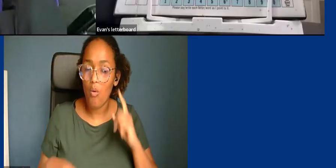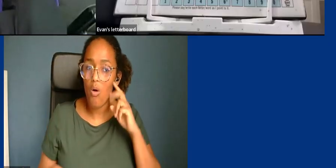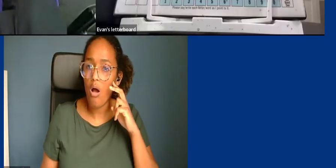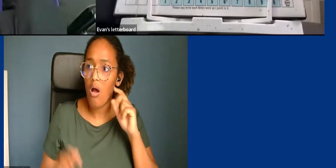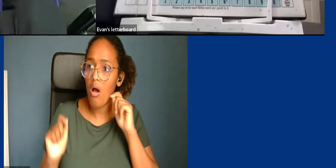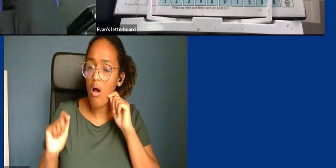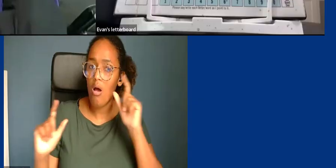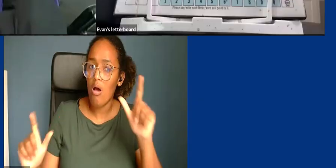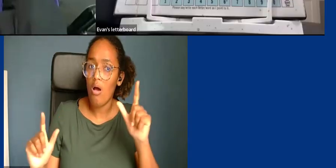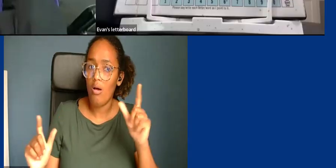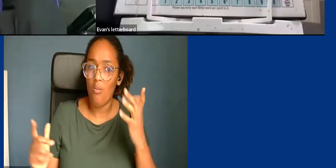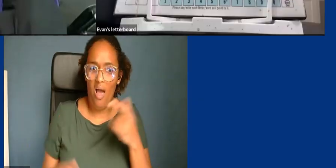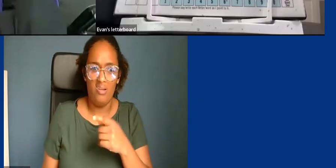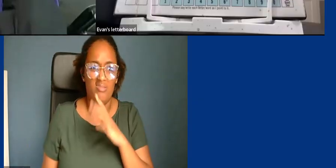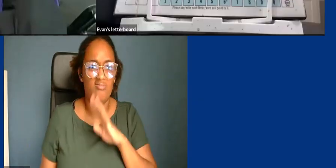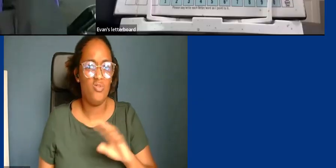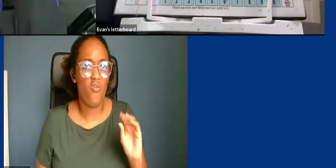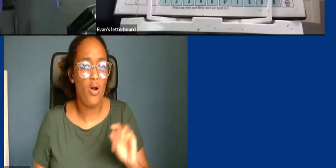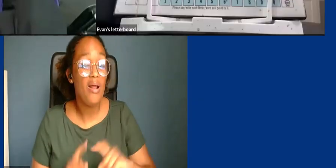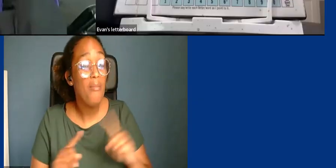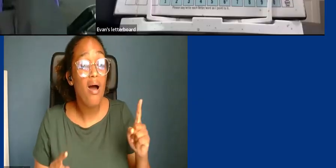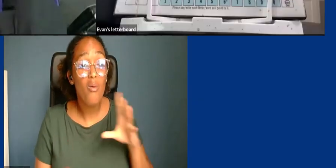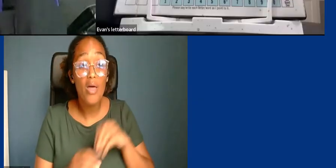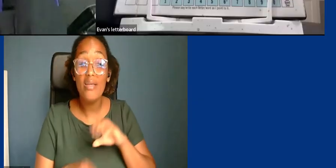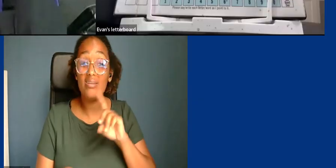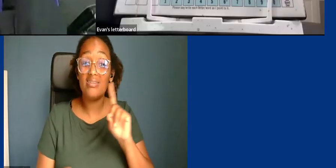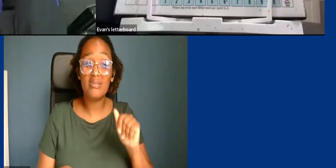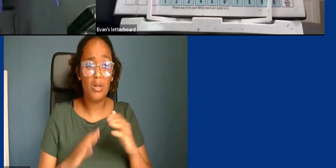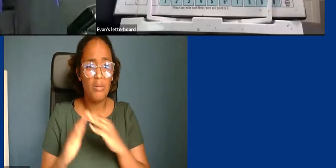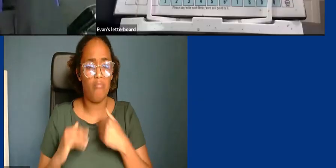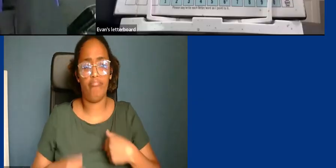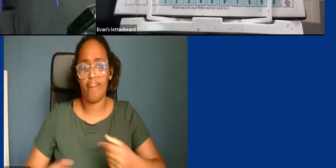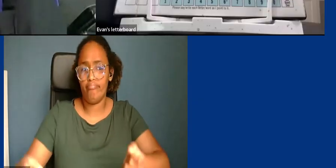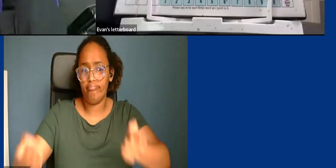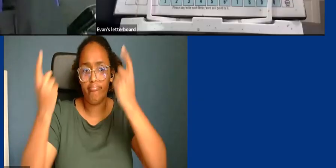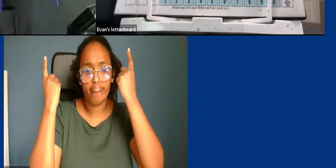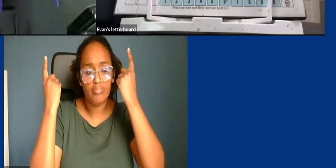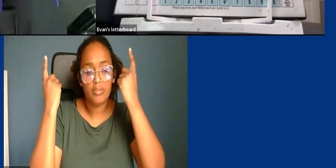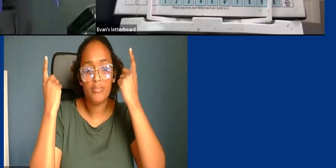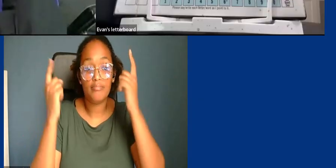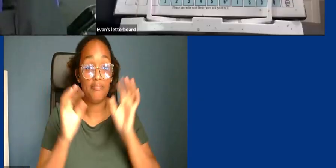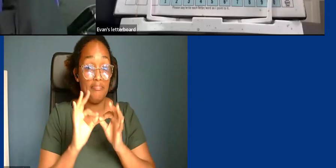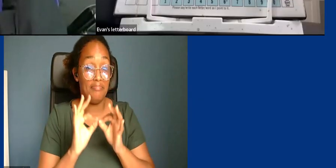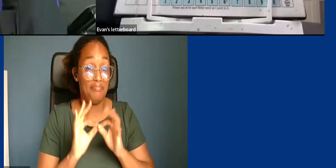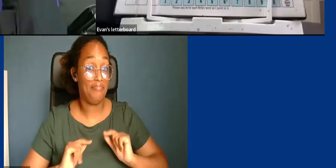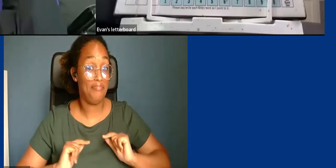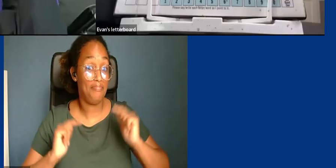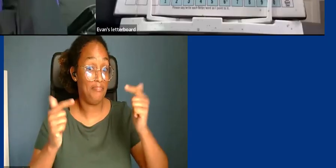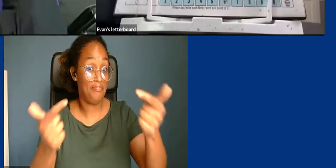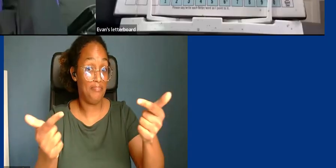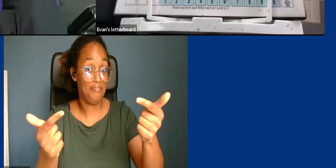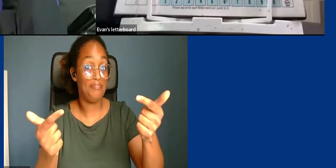community I understood her sentiment. It also reinforced how sheltered people with